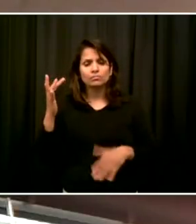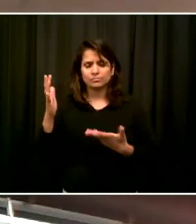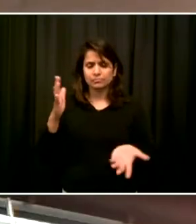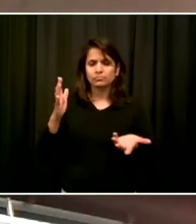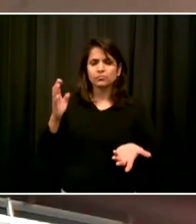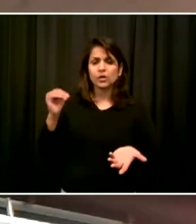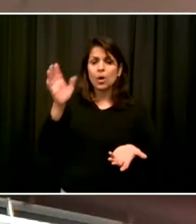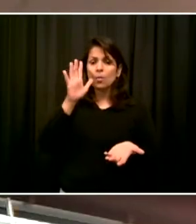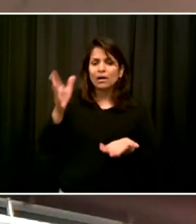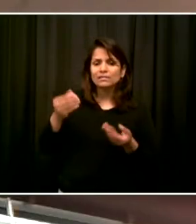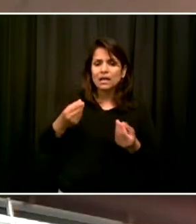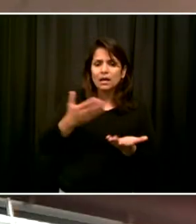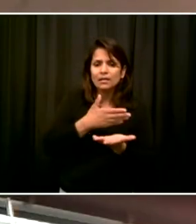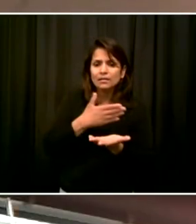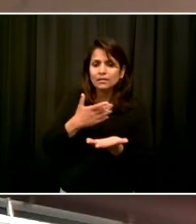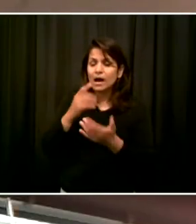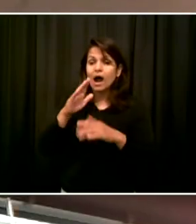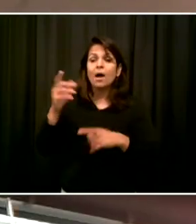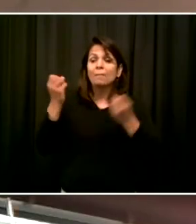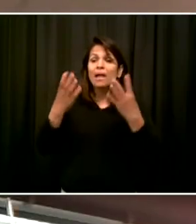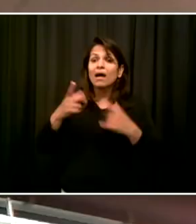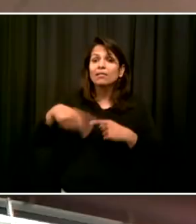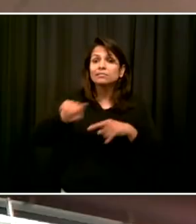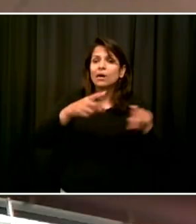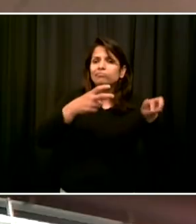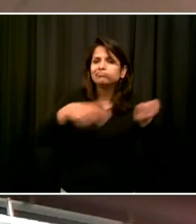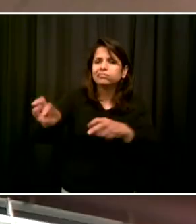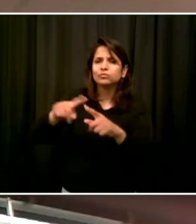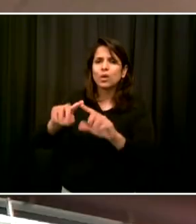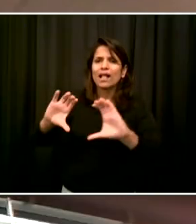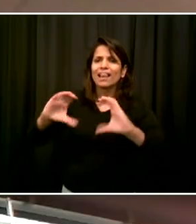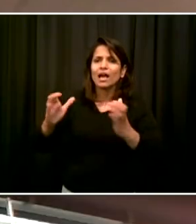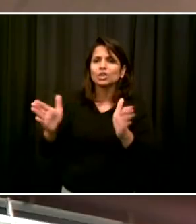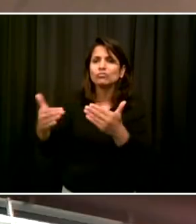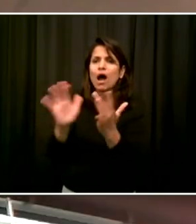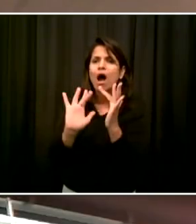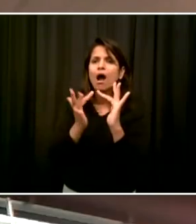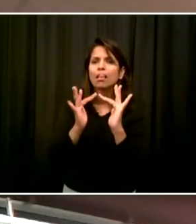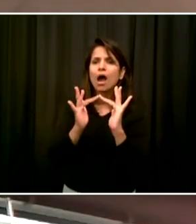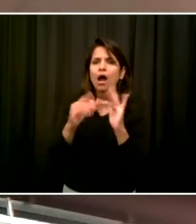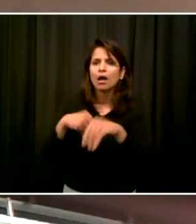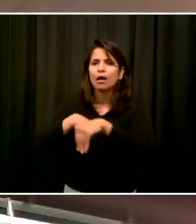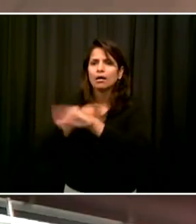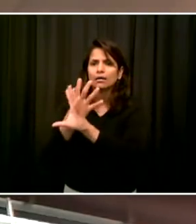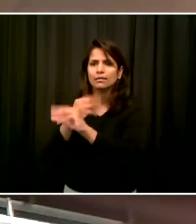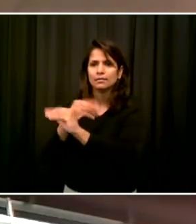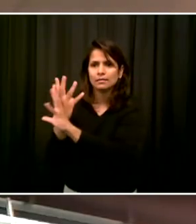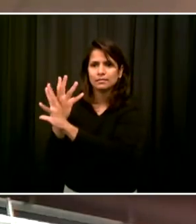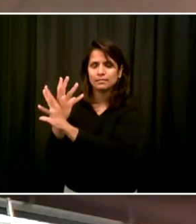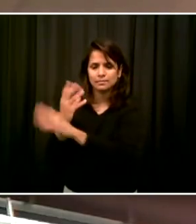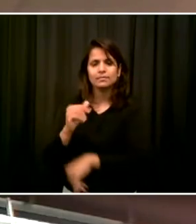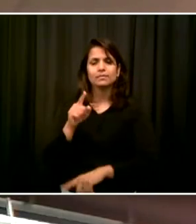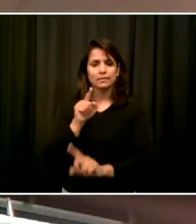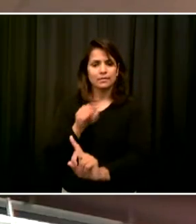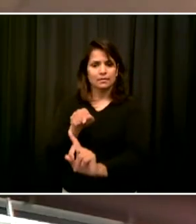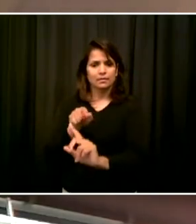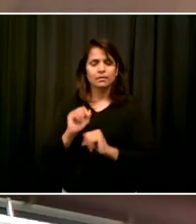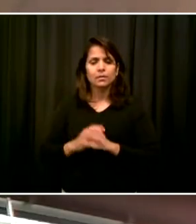HIRING FREEZE ON THE CENTRAL OFFICE. ALSO THERE ARE SOME PROGRAMMATIC IMPACTS. IN THE